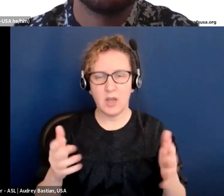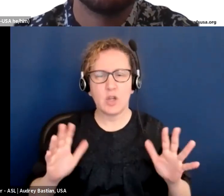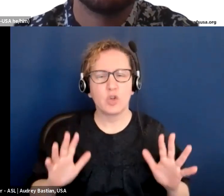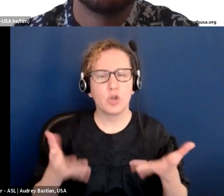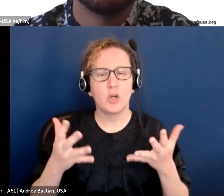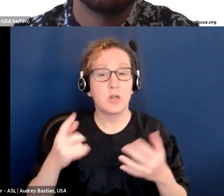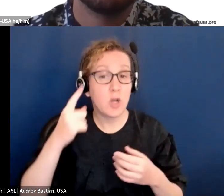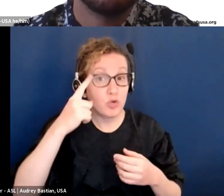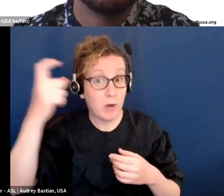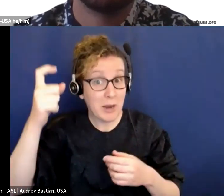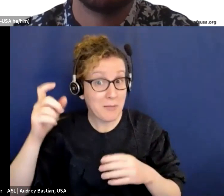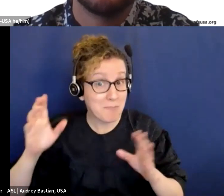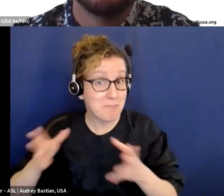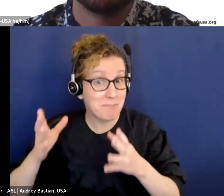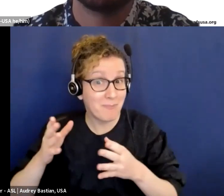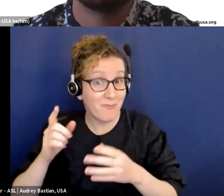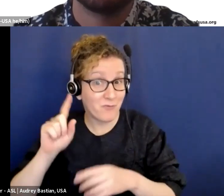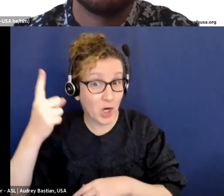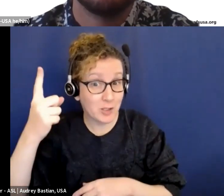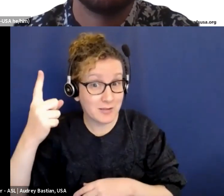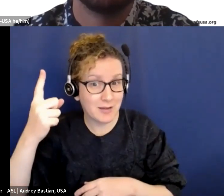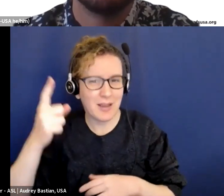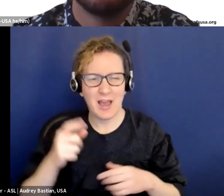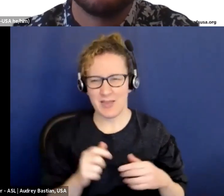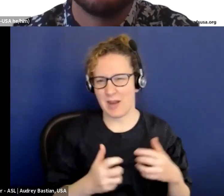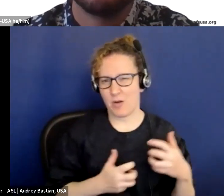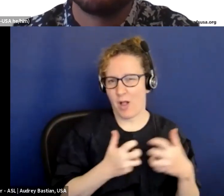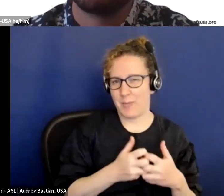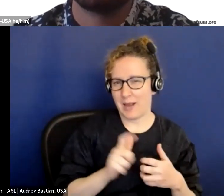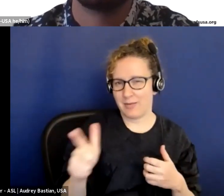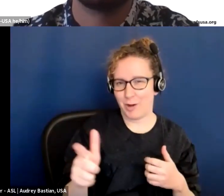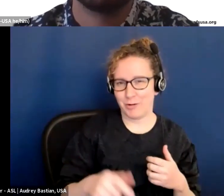second. Speaking from my own background, I really wanted to learn German and that is